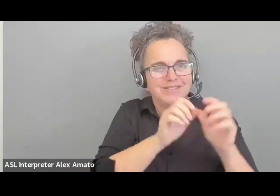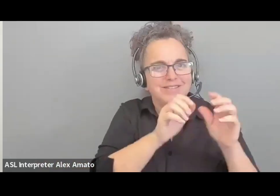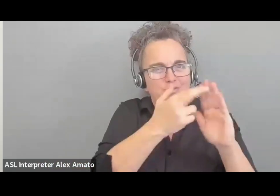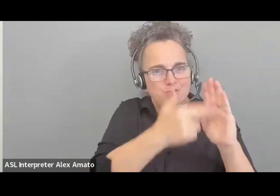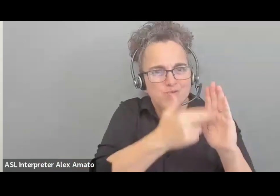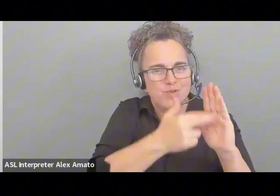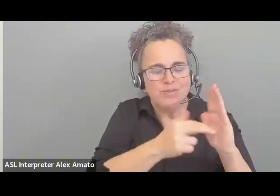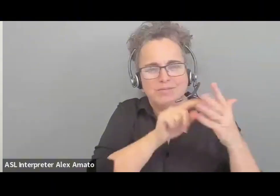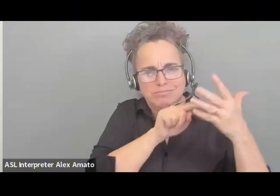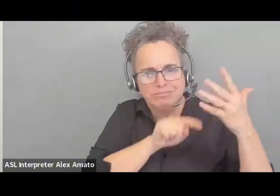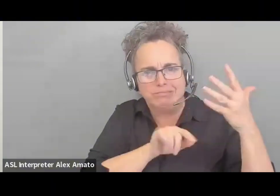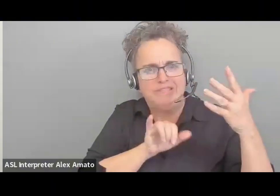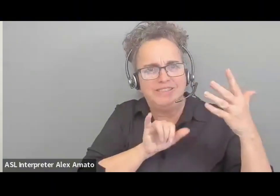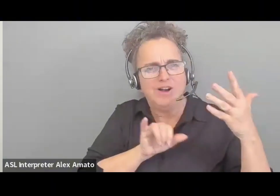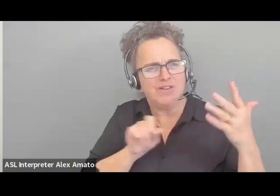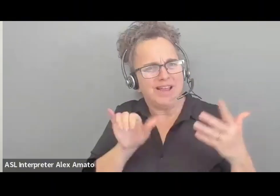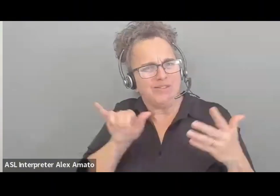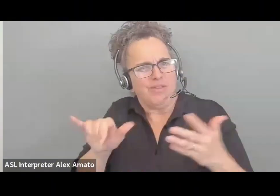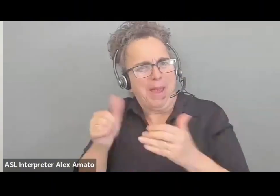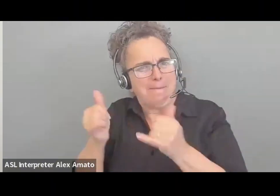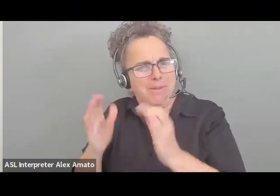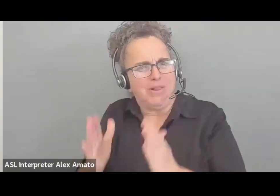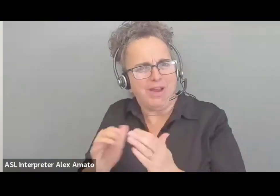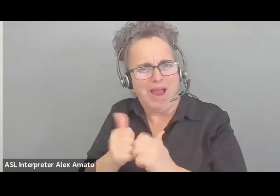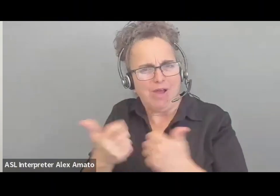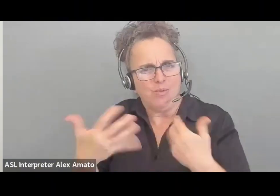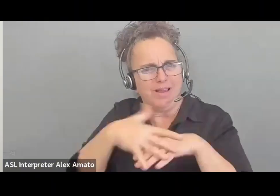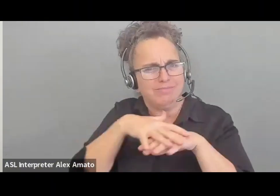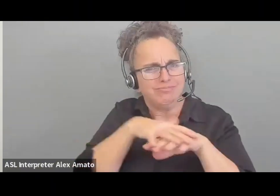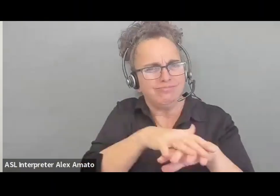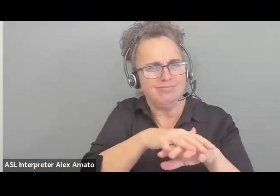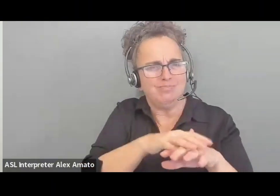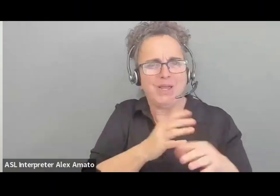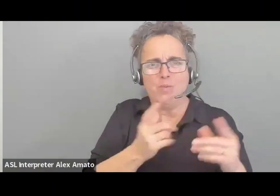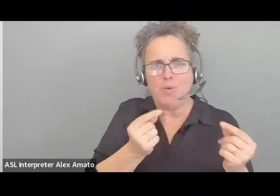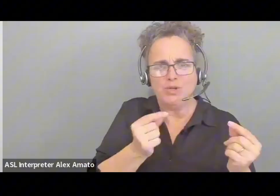to allow players like that to be part of what we're doing and what that looks like.